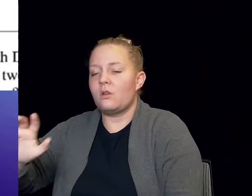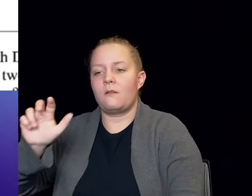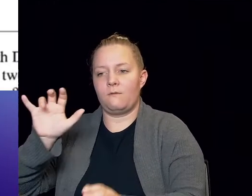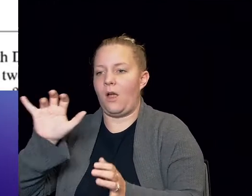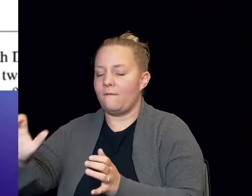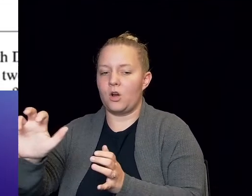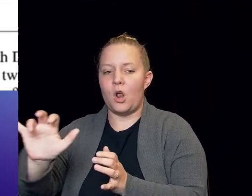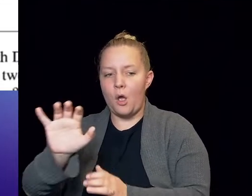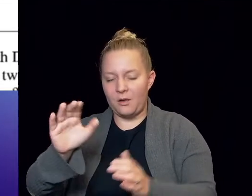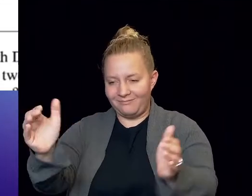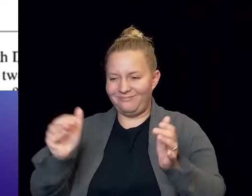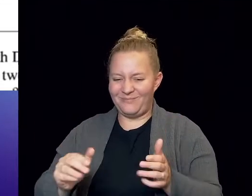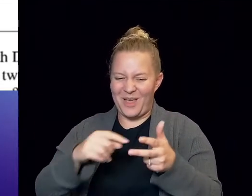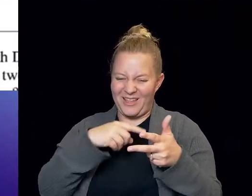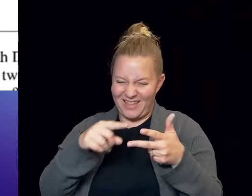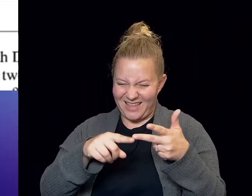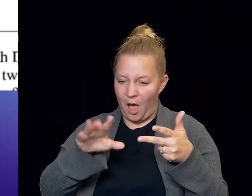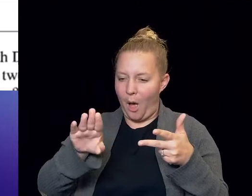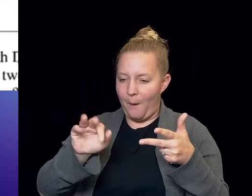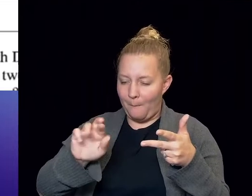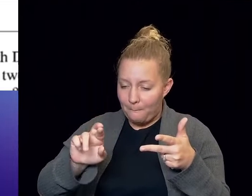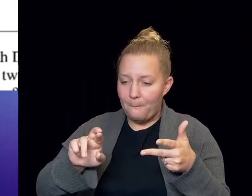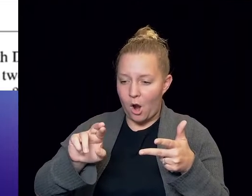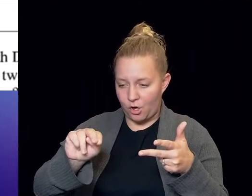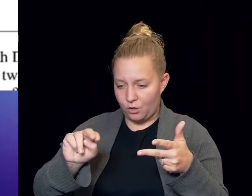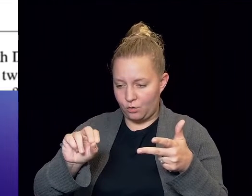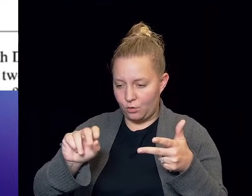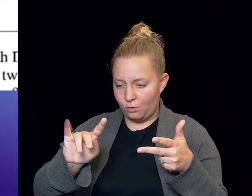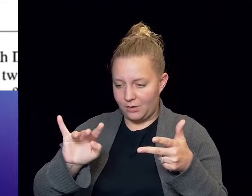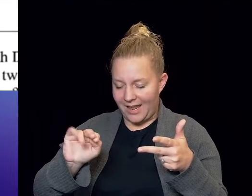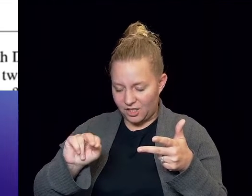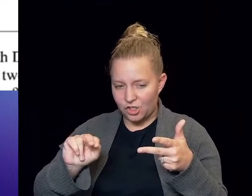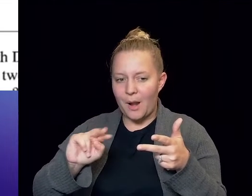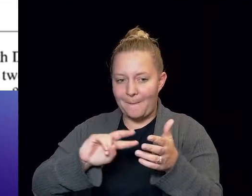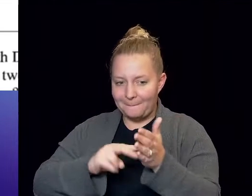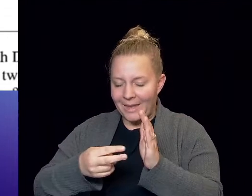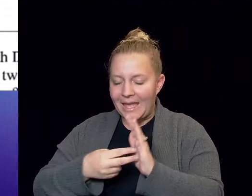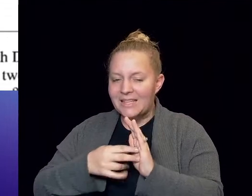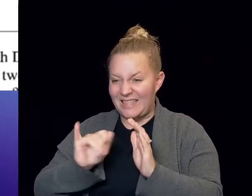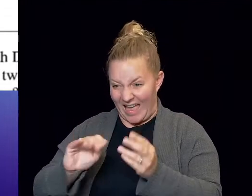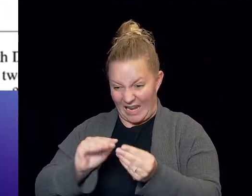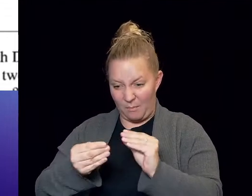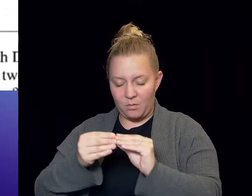is going to represent that a digit is repeating. So, this example right here using bar notation